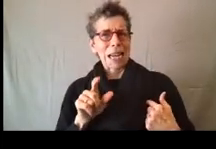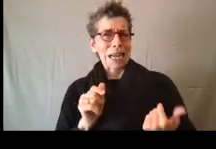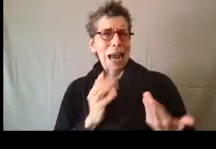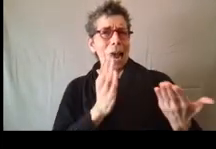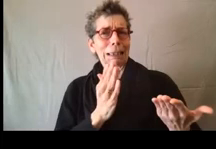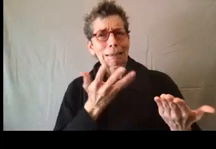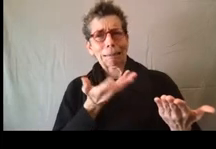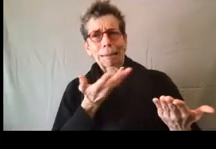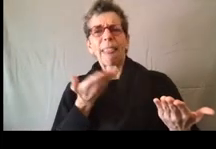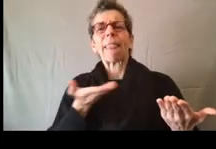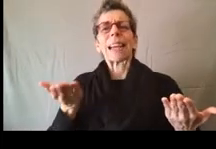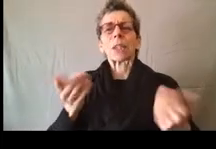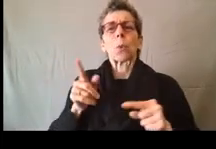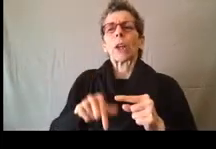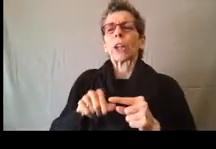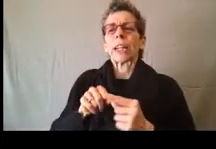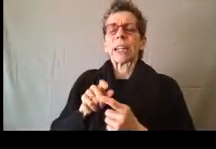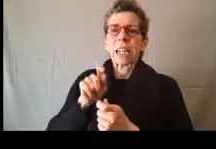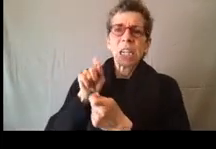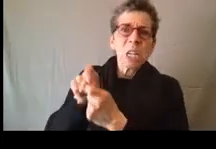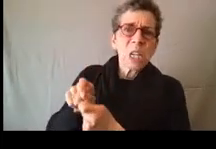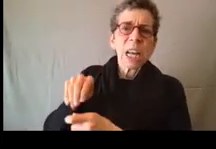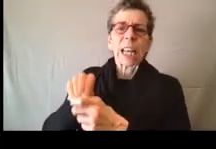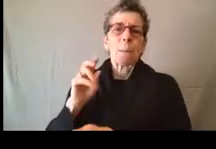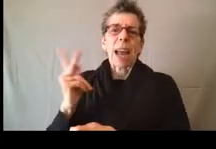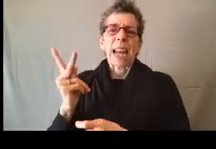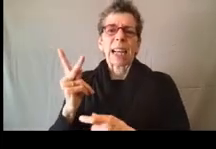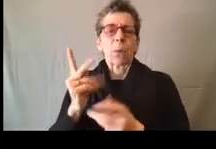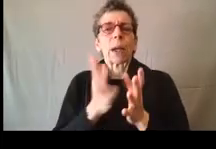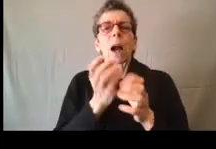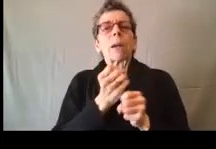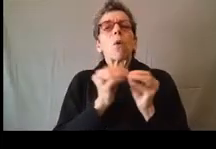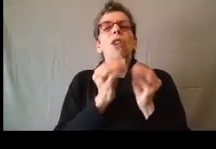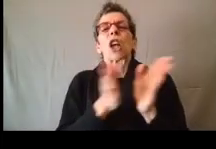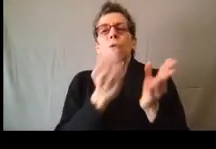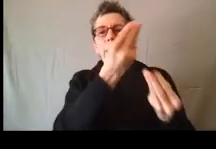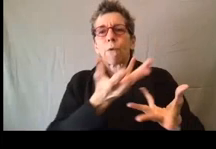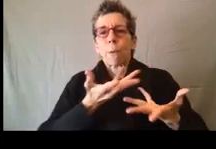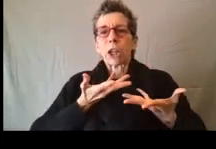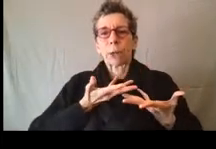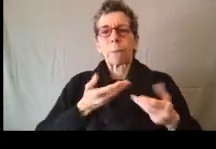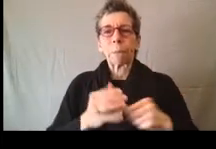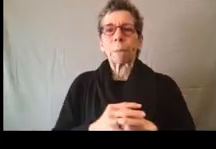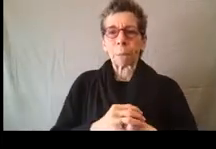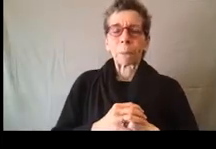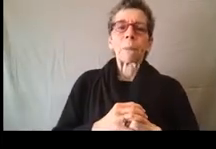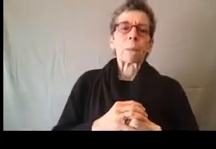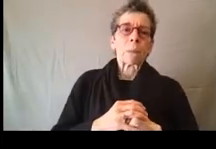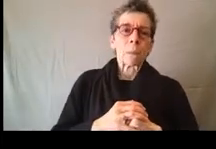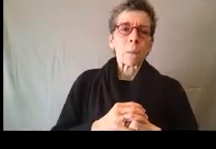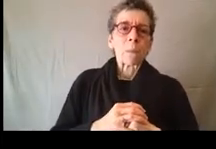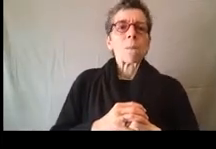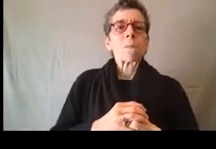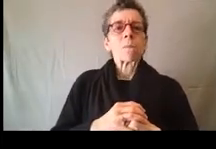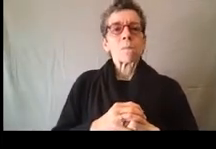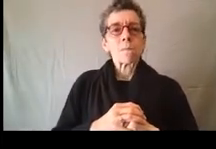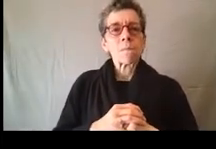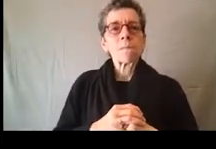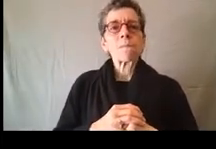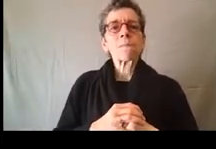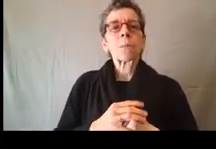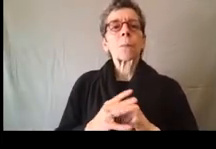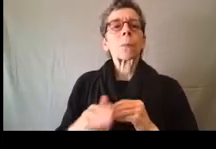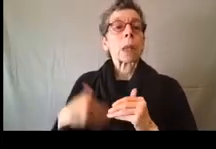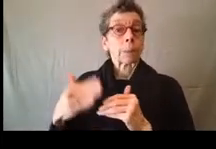that we could not have asked individual banks. Next slide, please. In terms of our preliminary